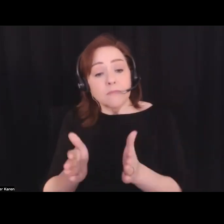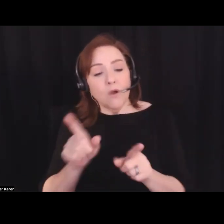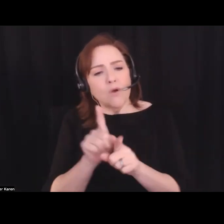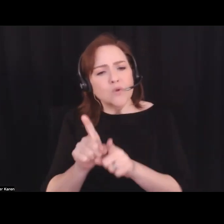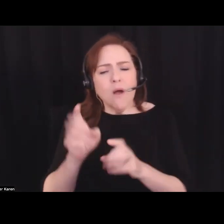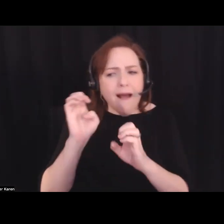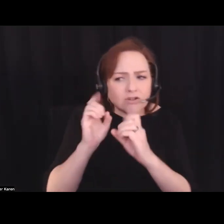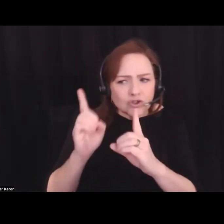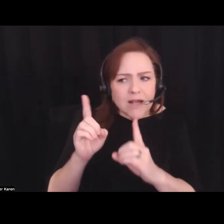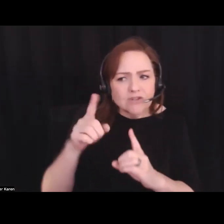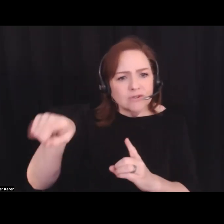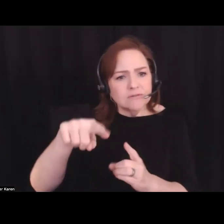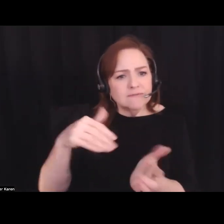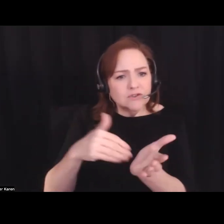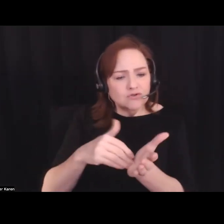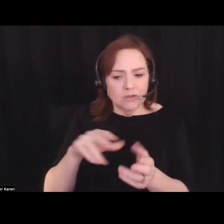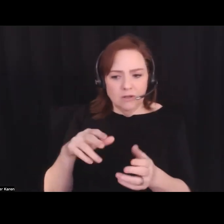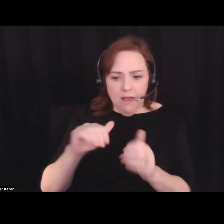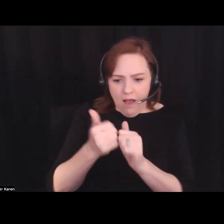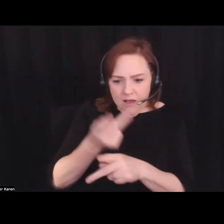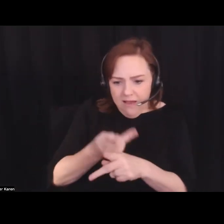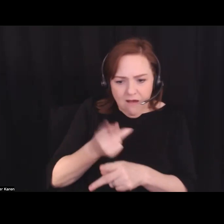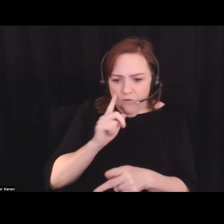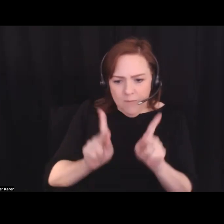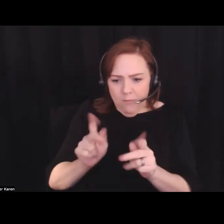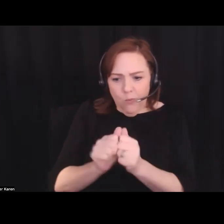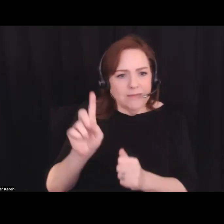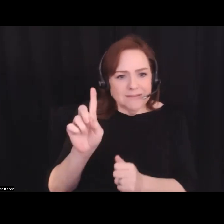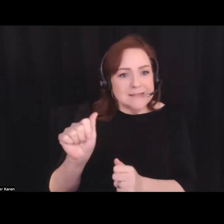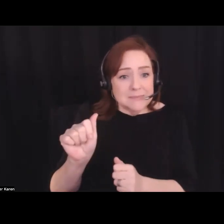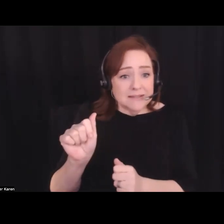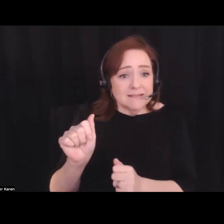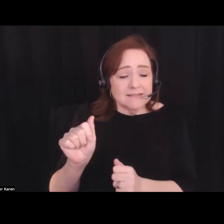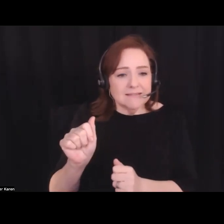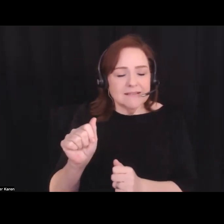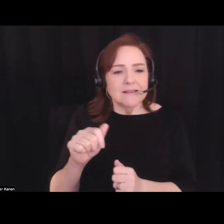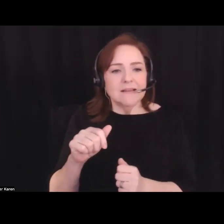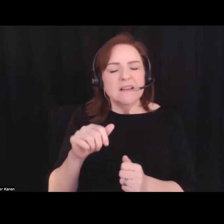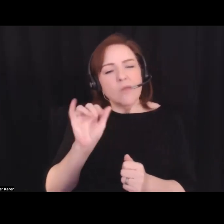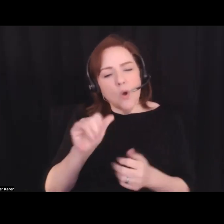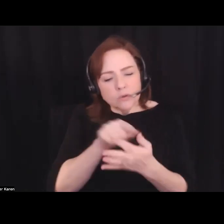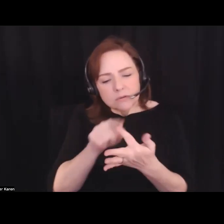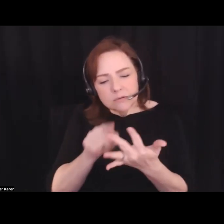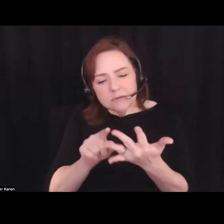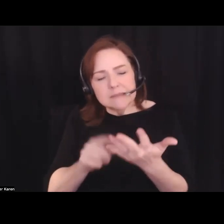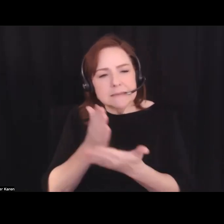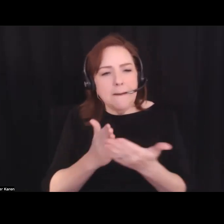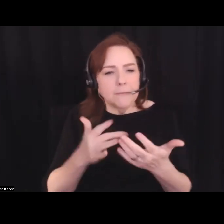disabilities. that's one of the things that we can do to address some of the needs and constraints